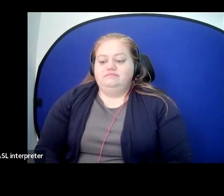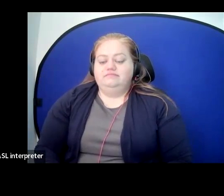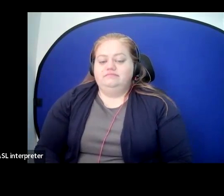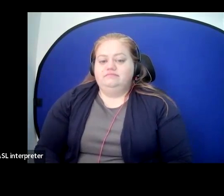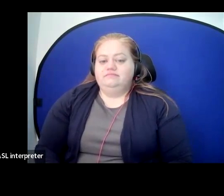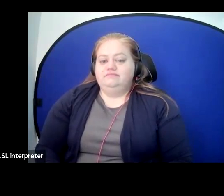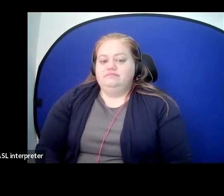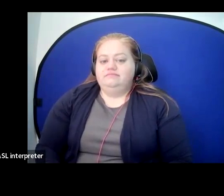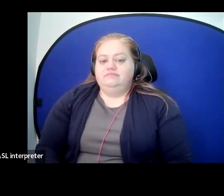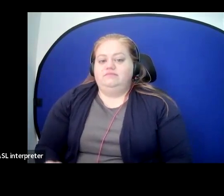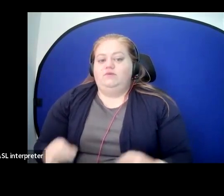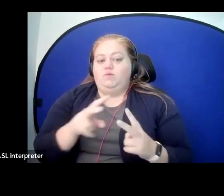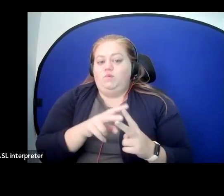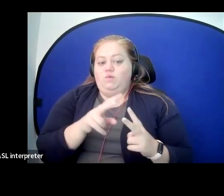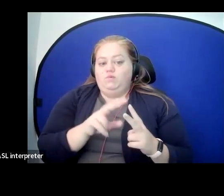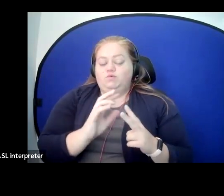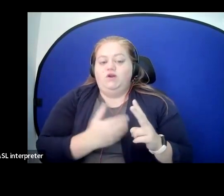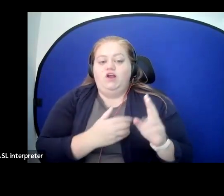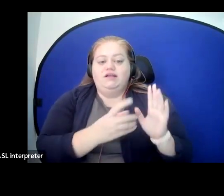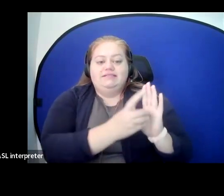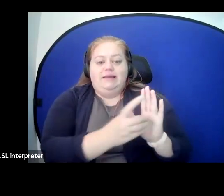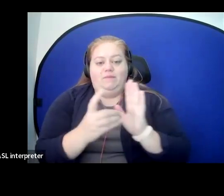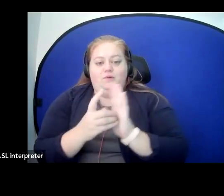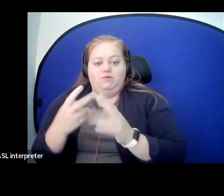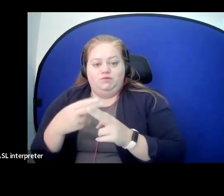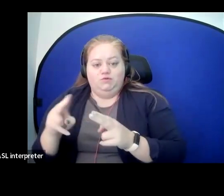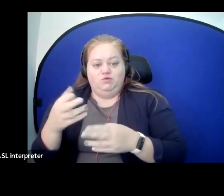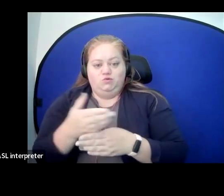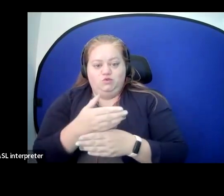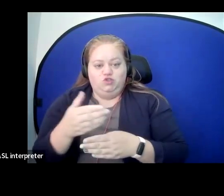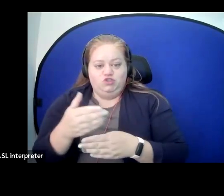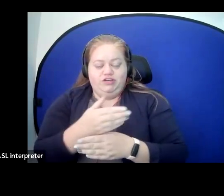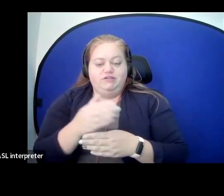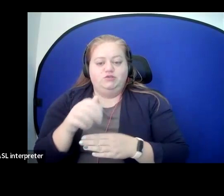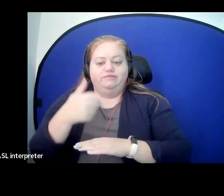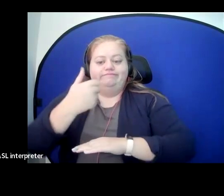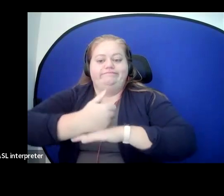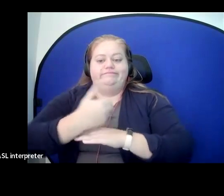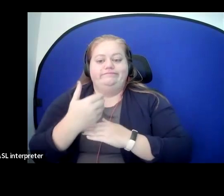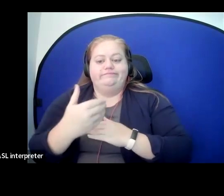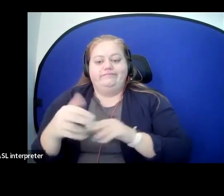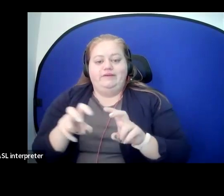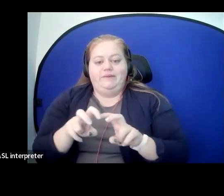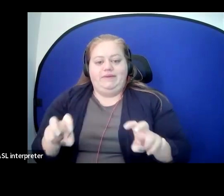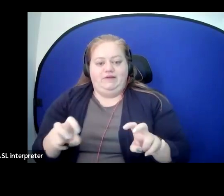Those were the demo clips that we wanted to share as a foundation for the panel discussion that's coming next.